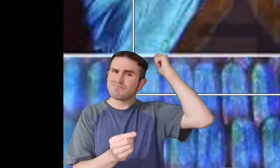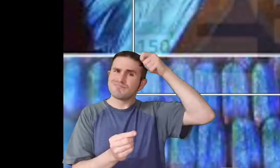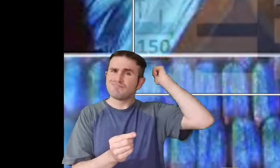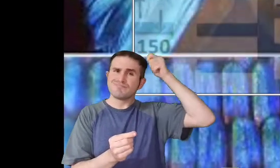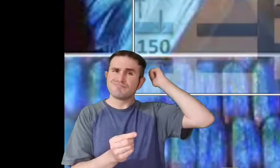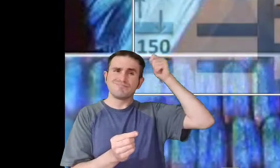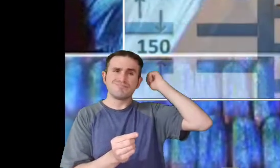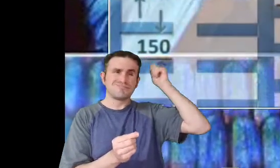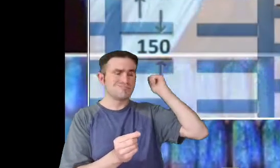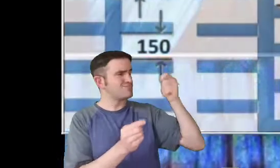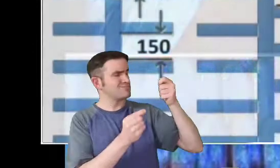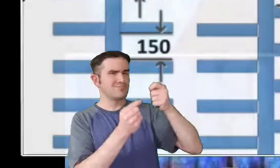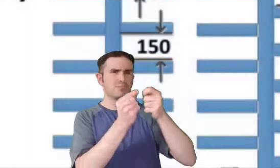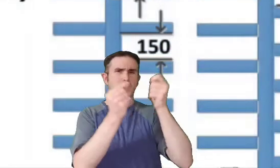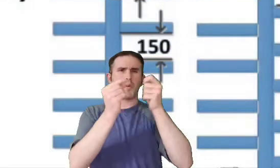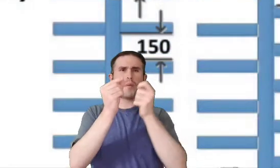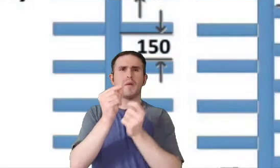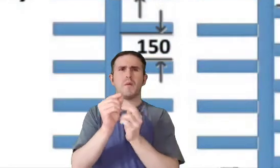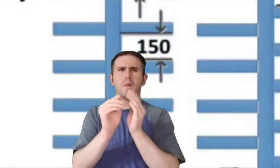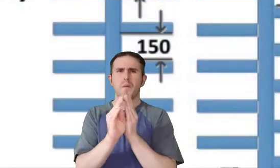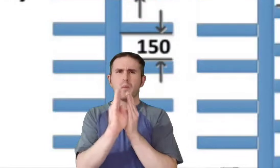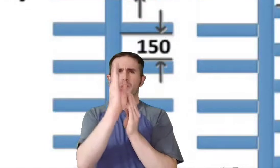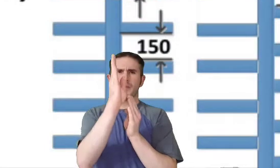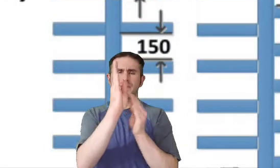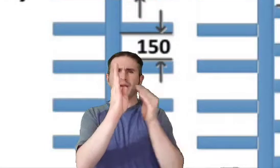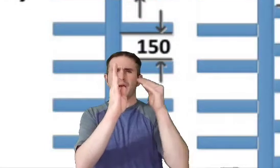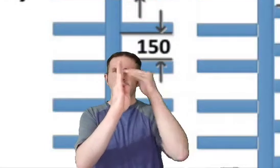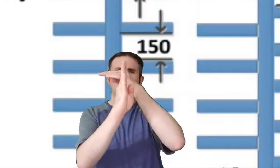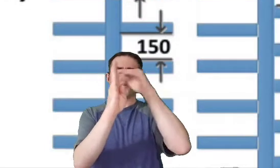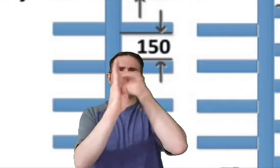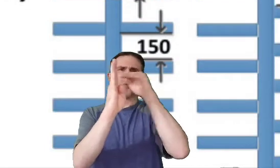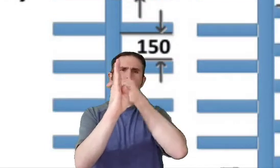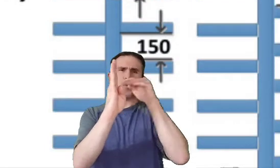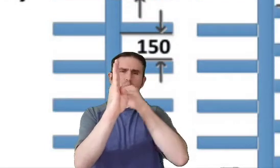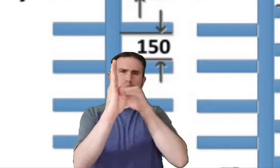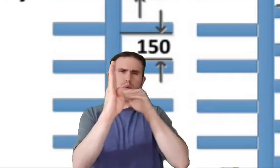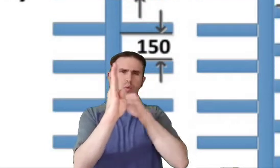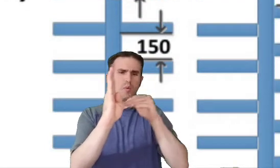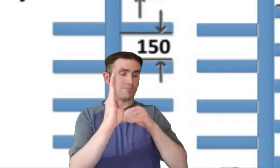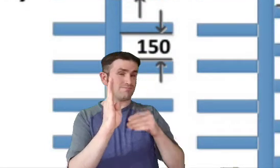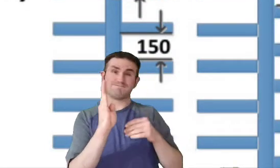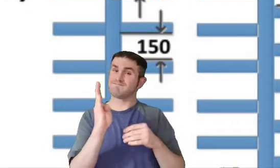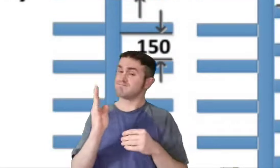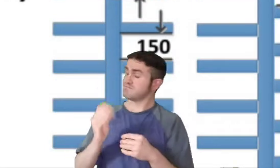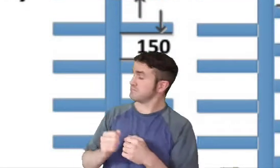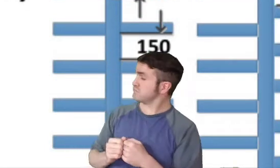picture it like a... a comb that's standing straight up... and then it has all of these